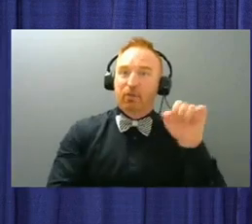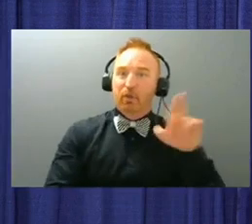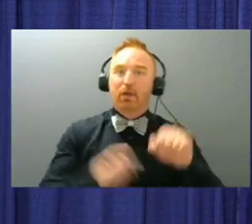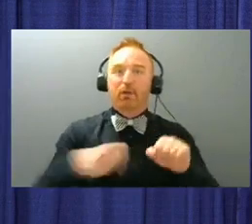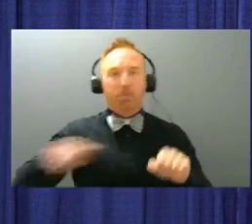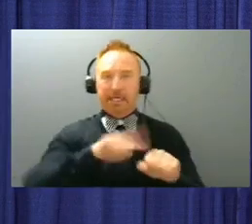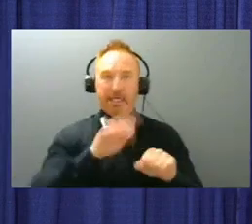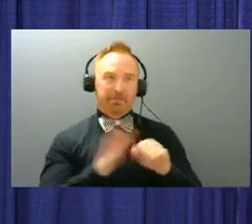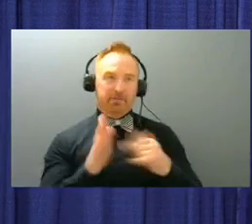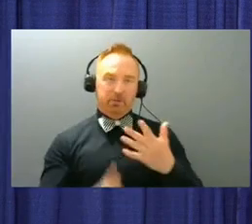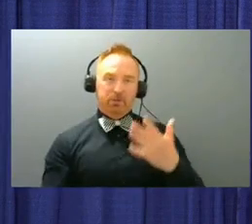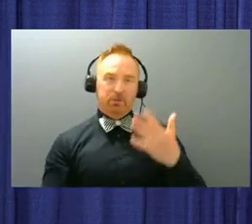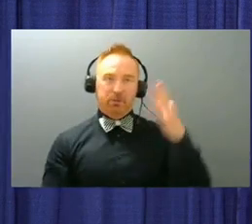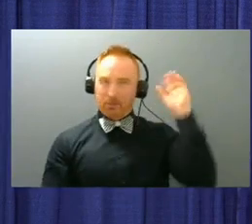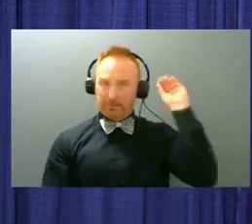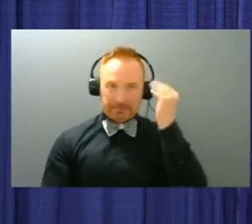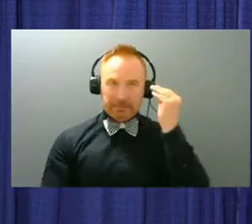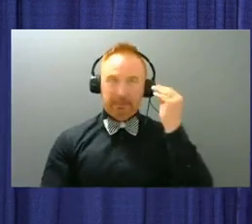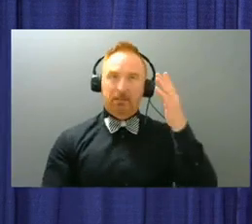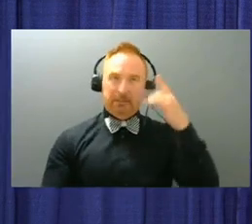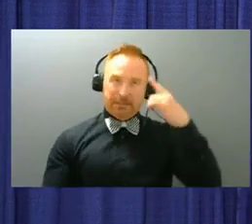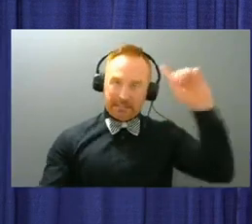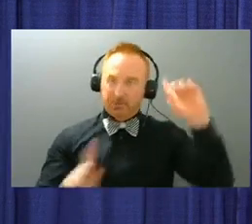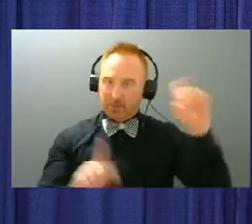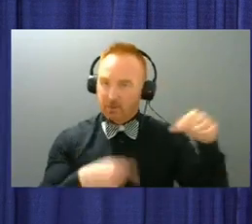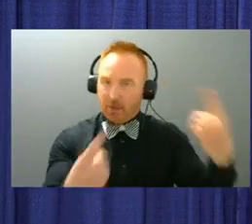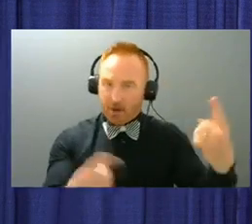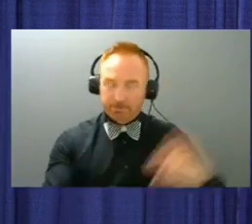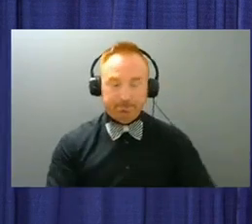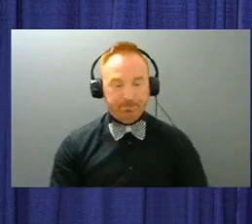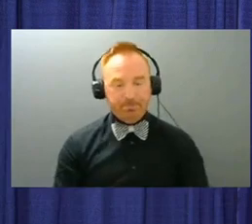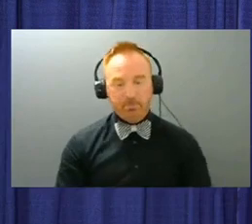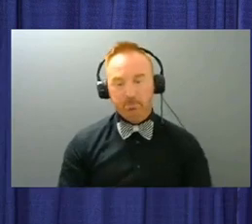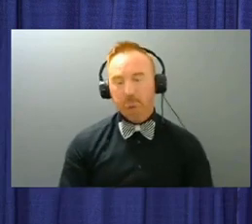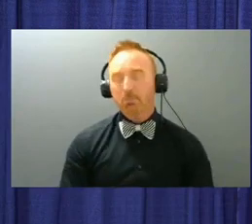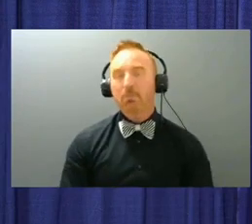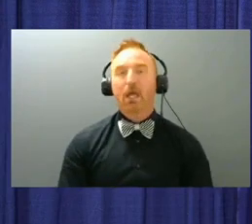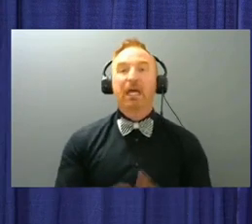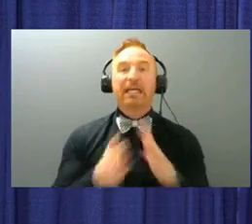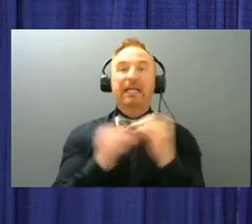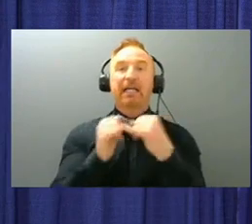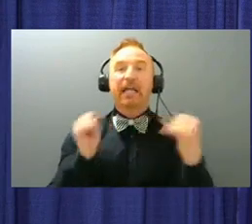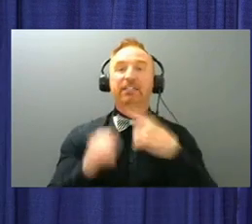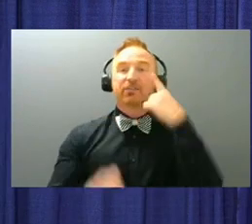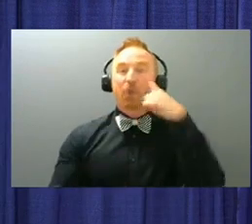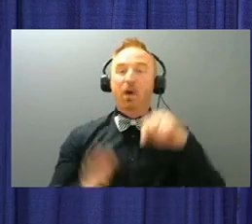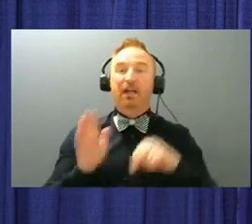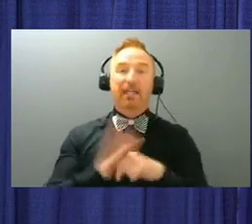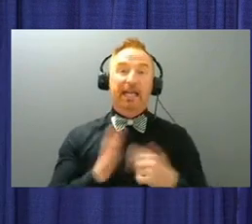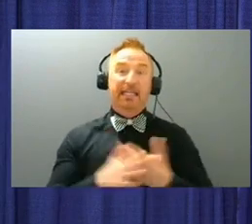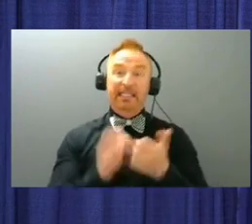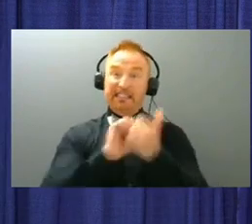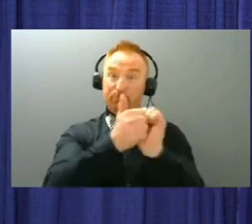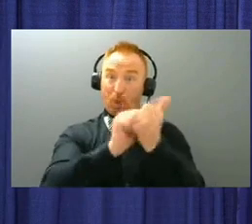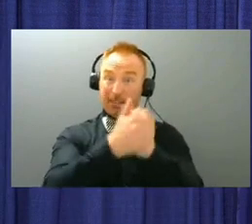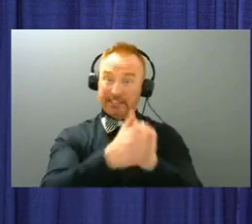learn about other measures. We now have guidelines for contact sports, and have